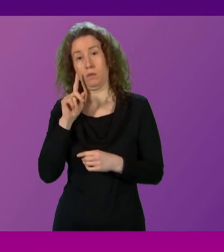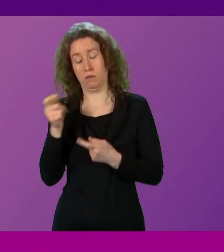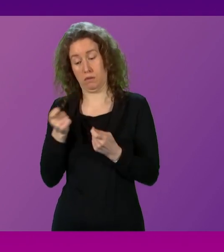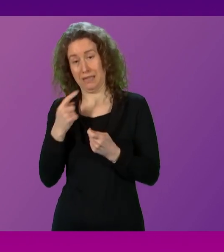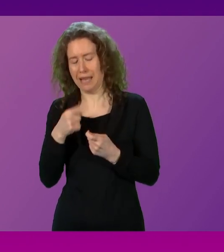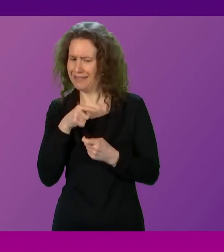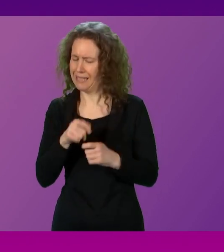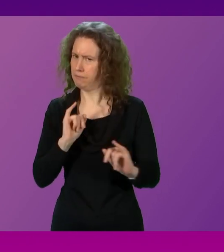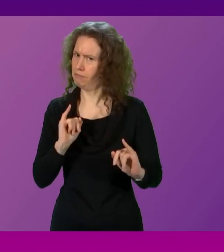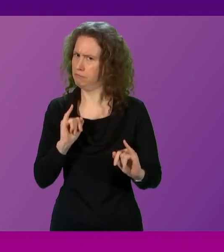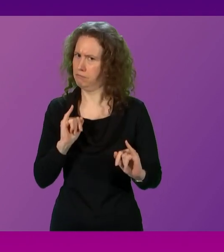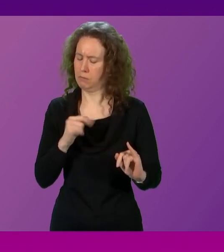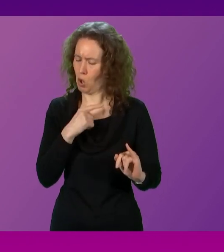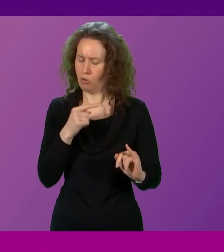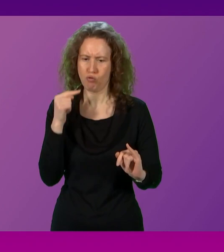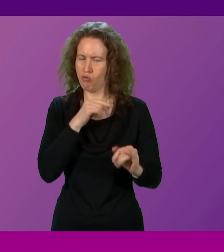“a red line I would not have crossed”.